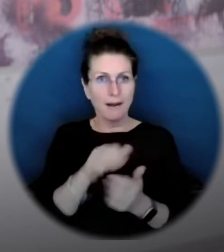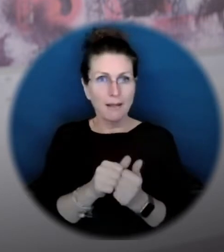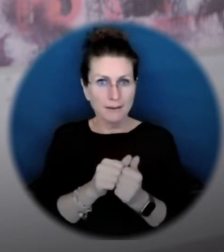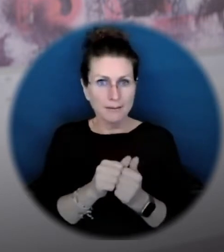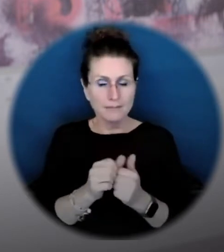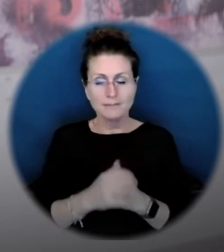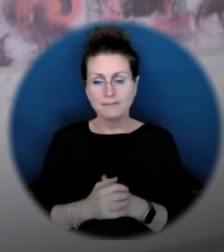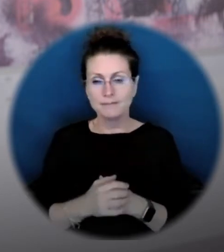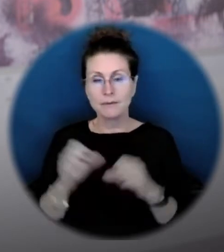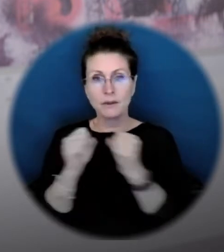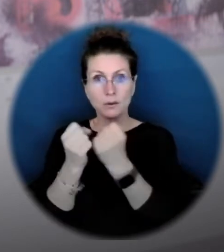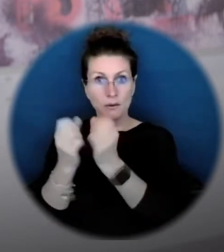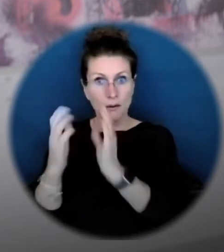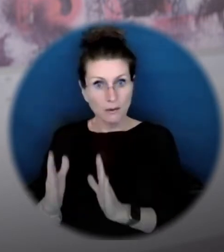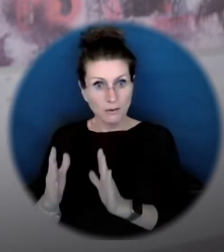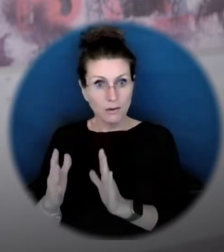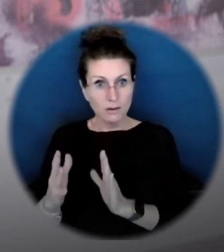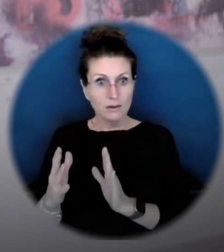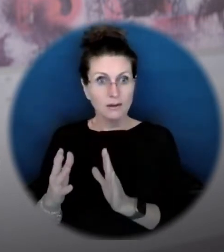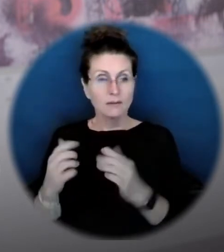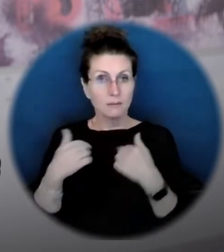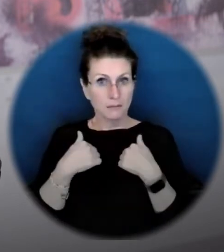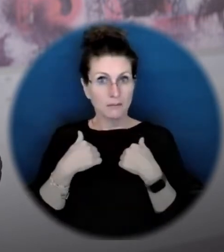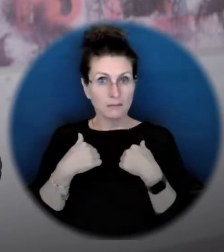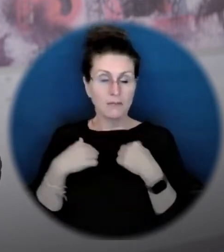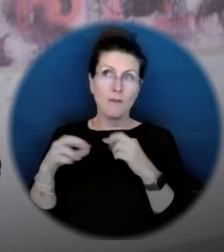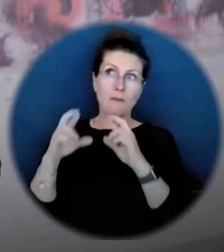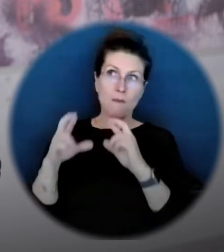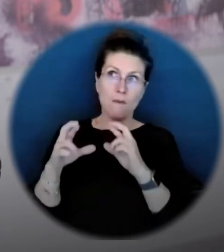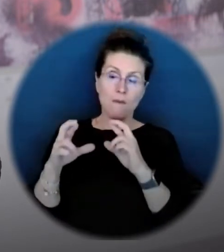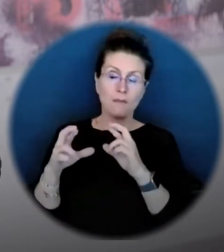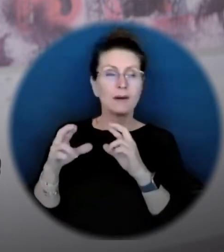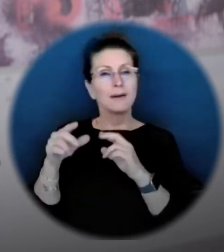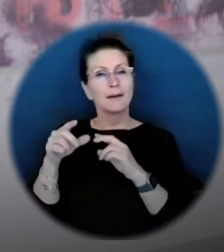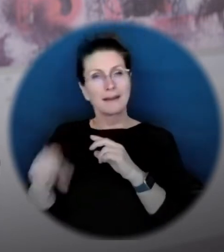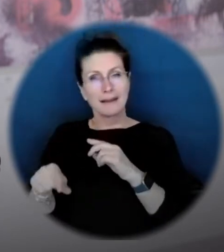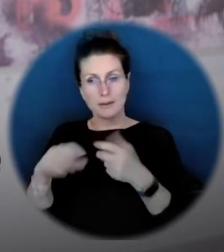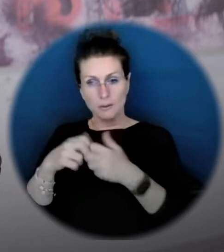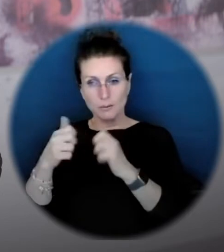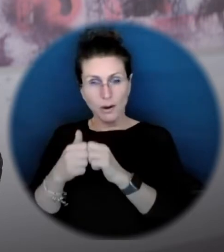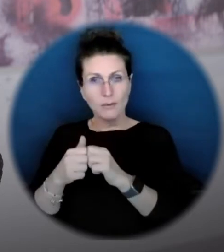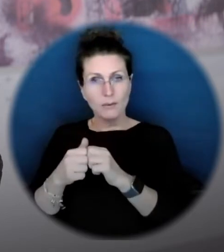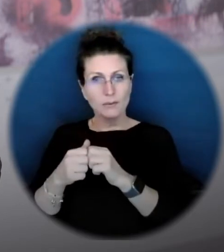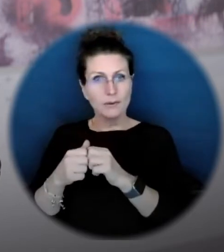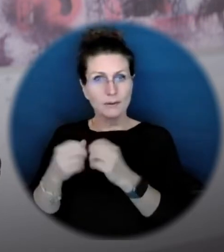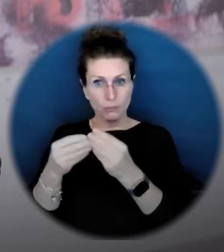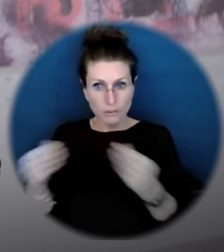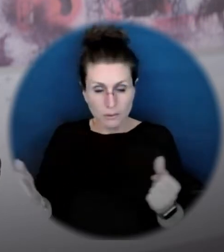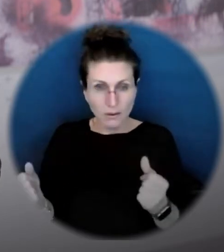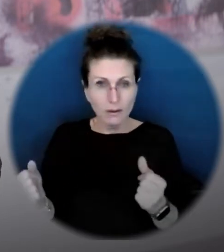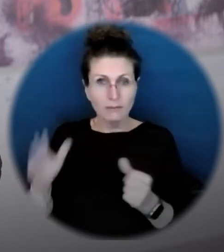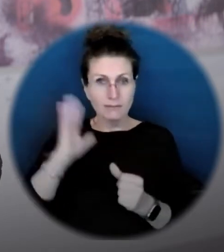As a sociologist who was hopeful that these issues were being taken up back in the 1980s,